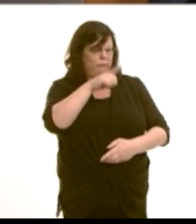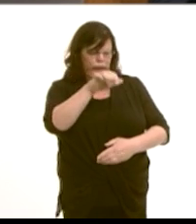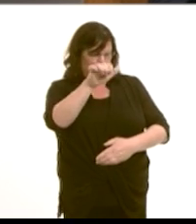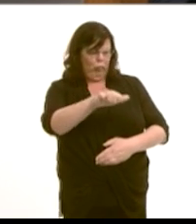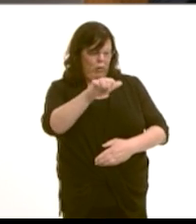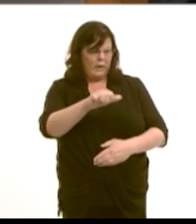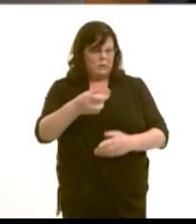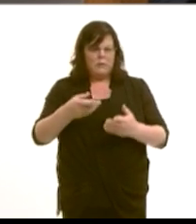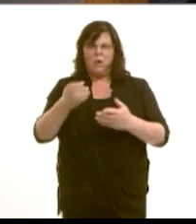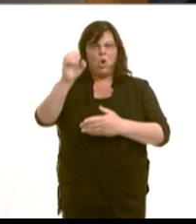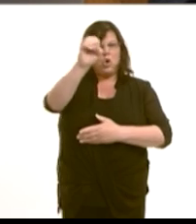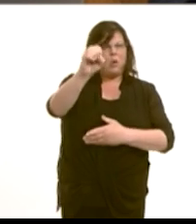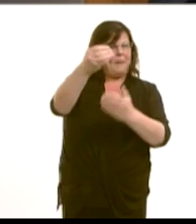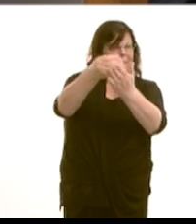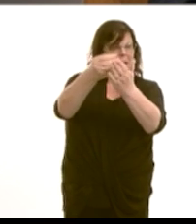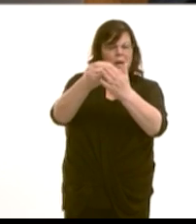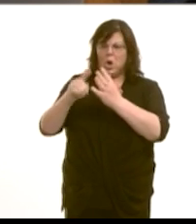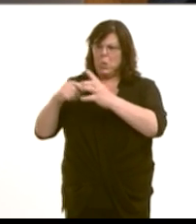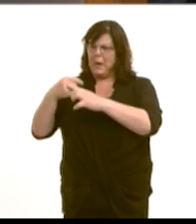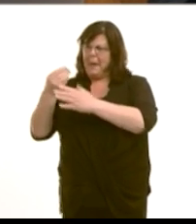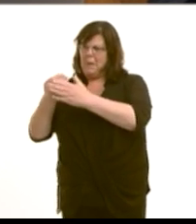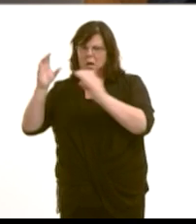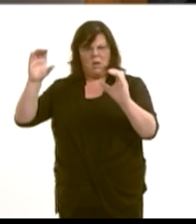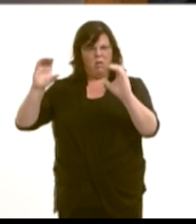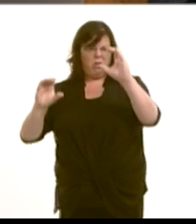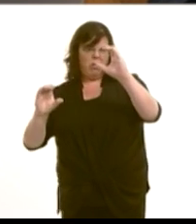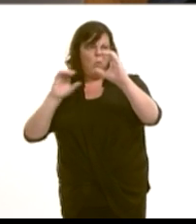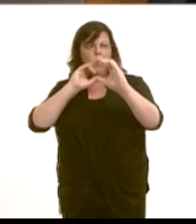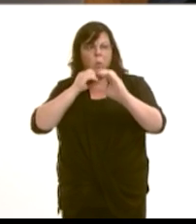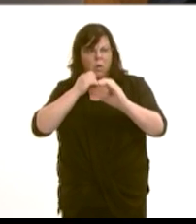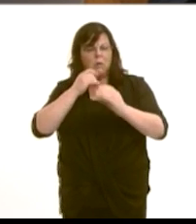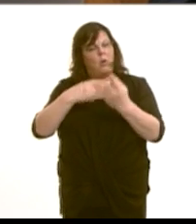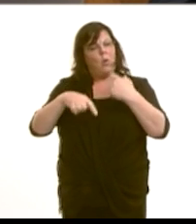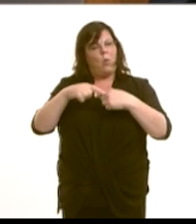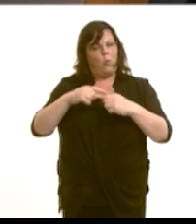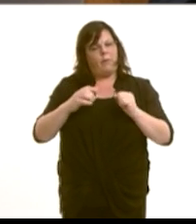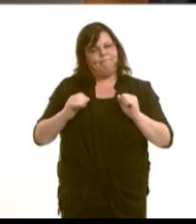Secondly, she and I have discussed the issue of what the negotiating stance should be and